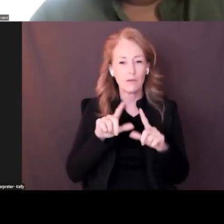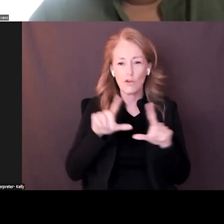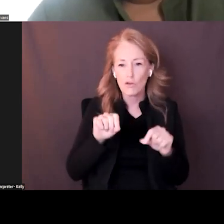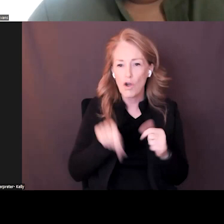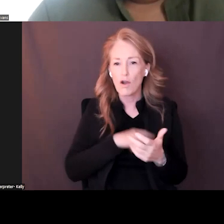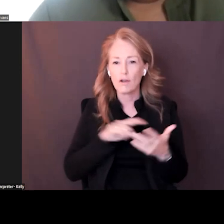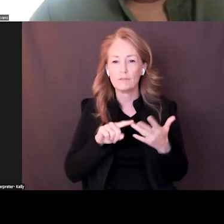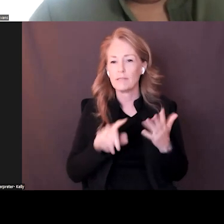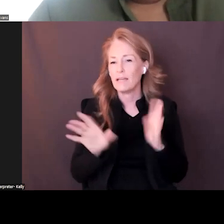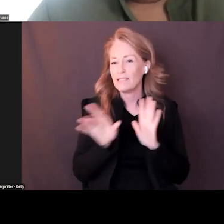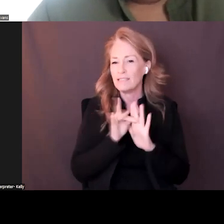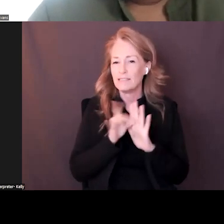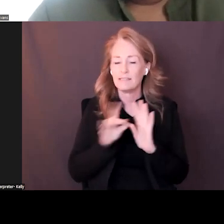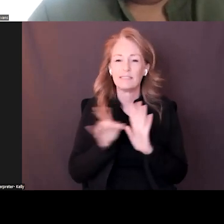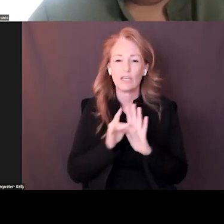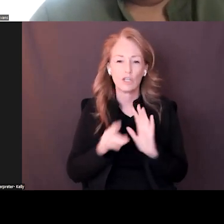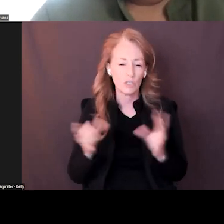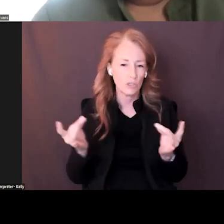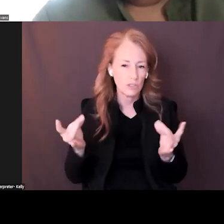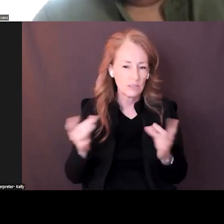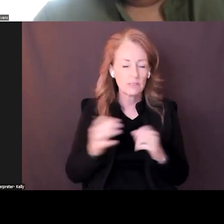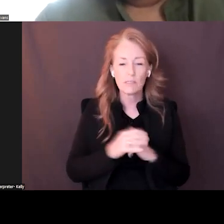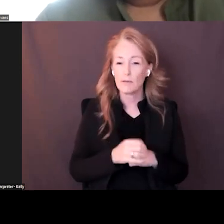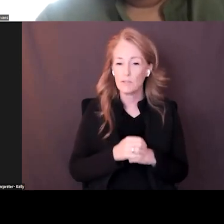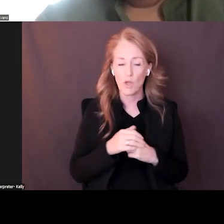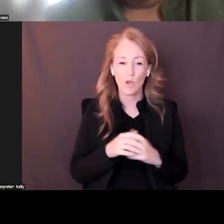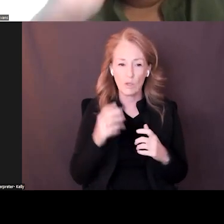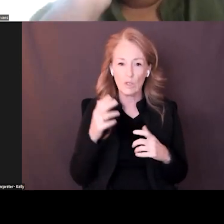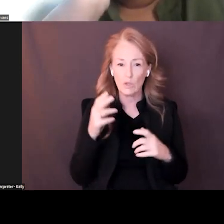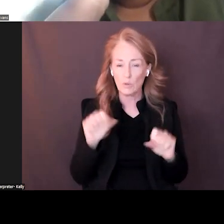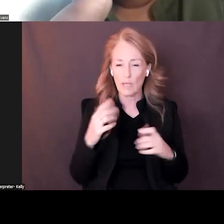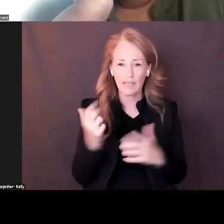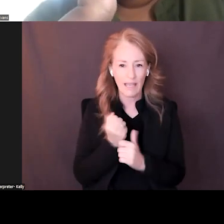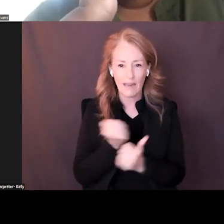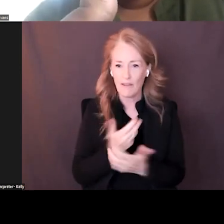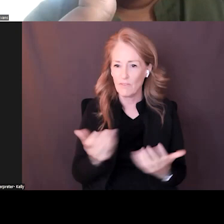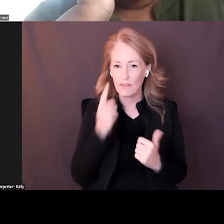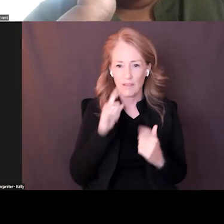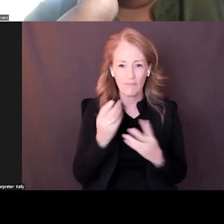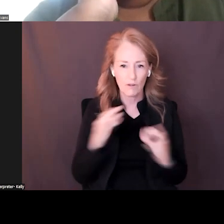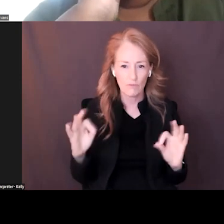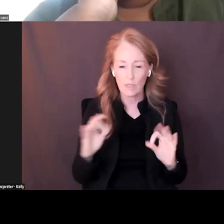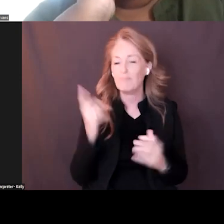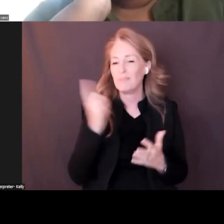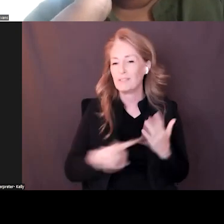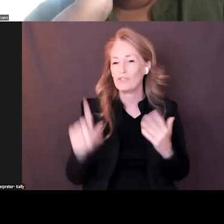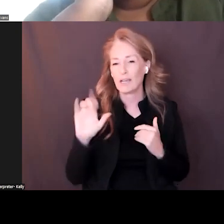CHECK OUT THAT LINK IN THE CHAT SO YOU CAN GET THOSE STICKERS AND